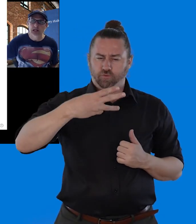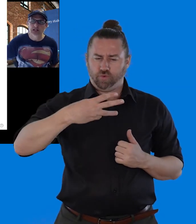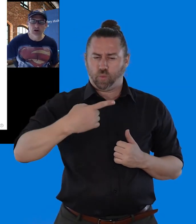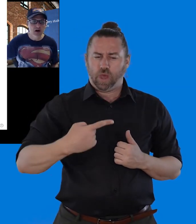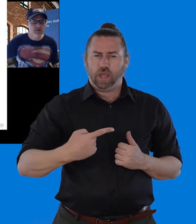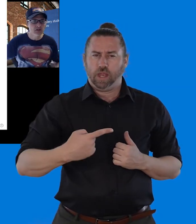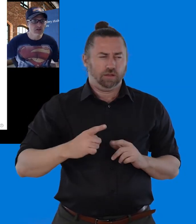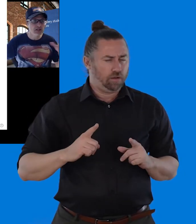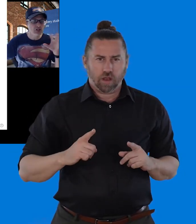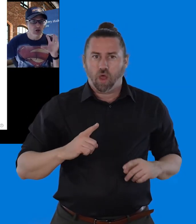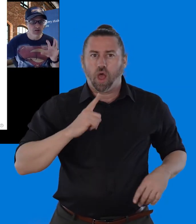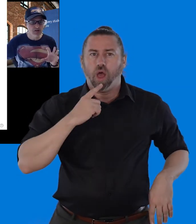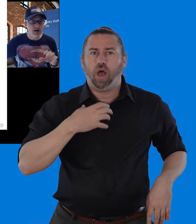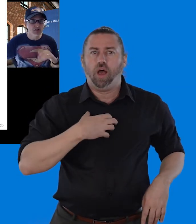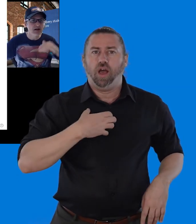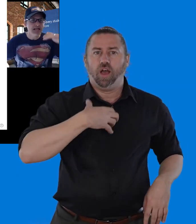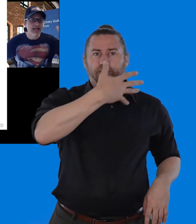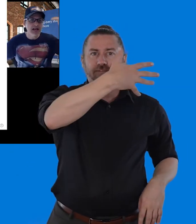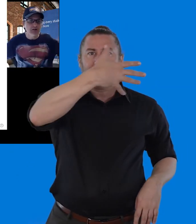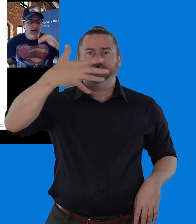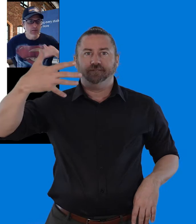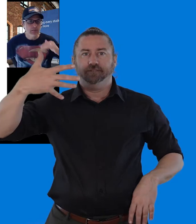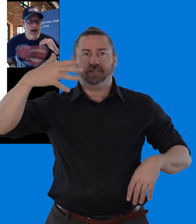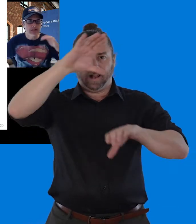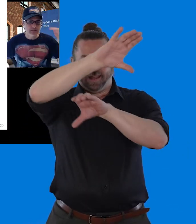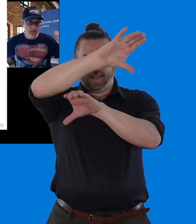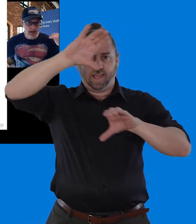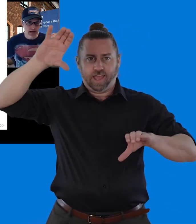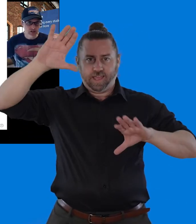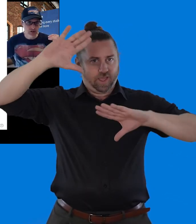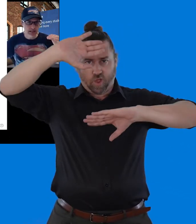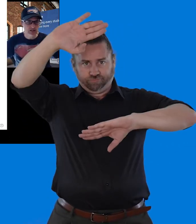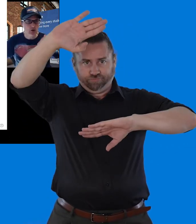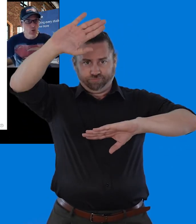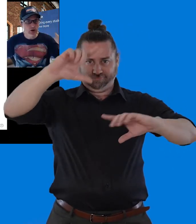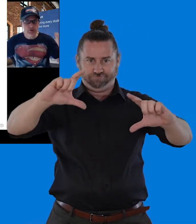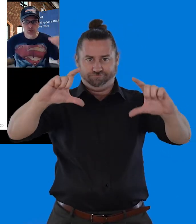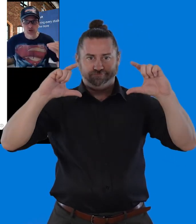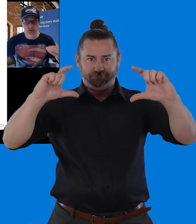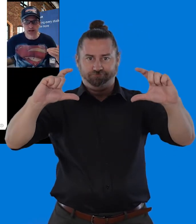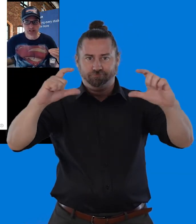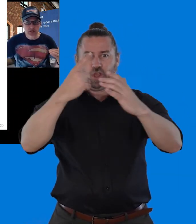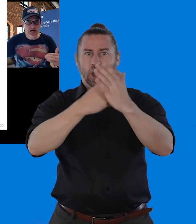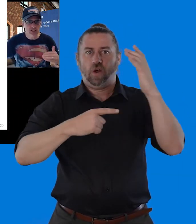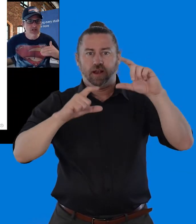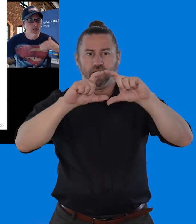Let's go to find, so it's gonna show me five lines and cover out parts of the page, alright? So I wanna reduce my distractions.